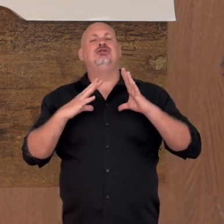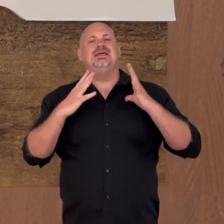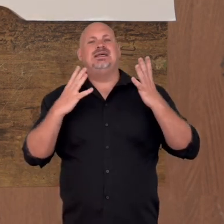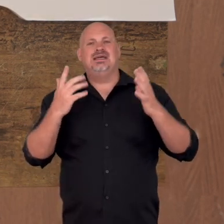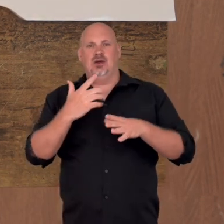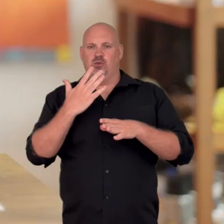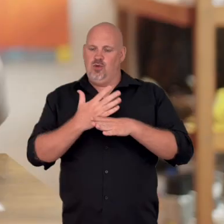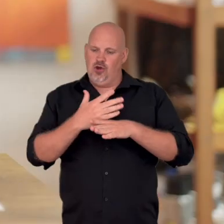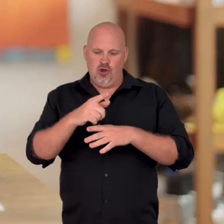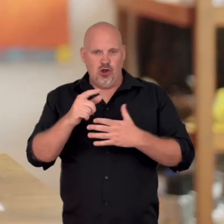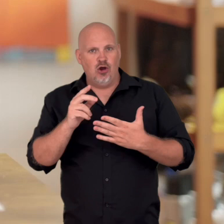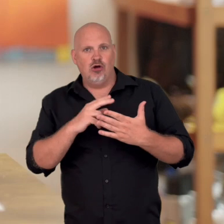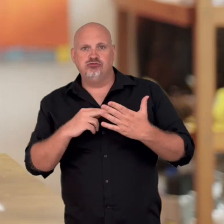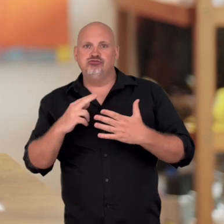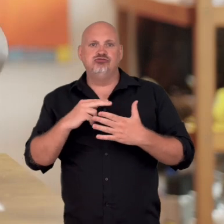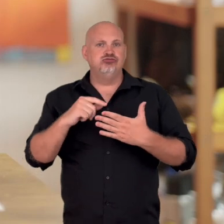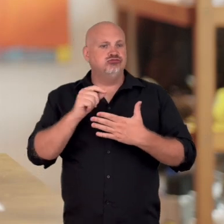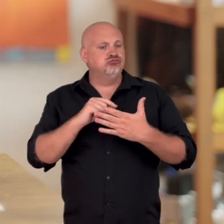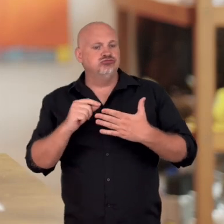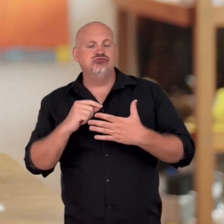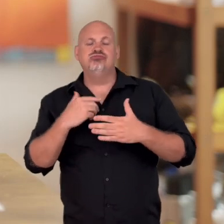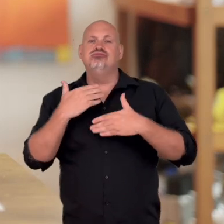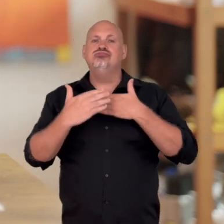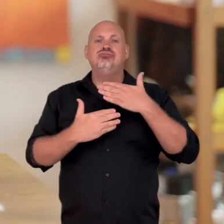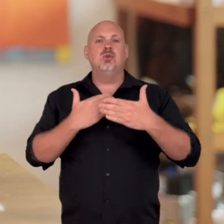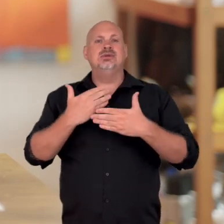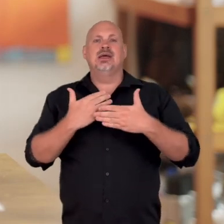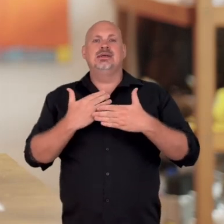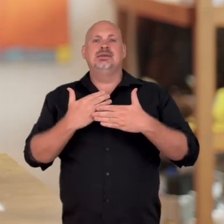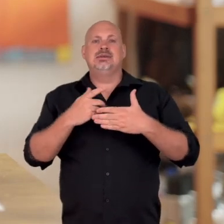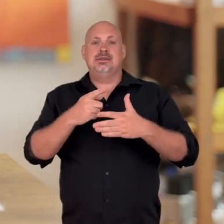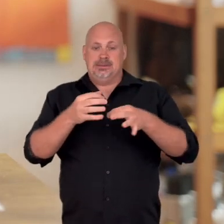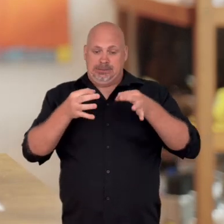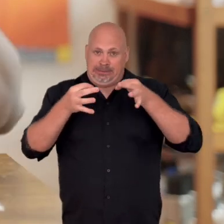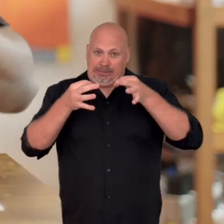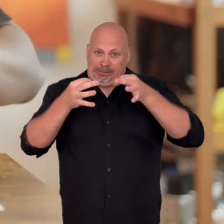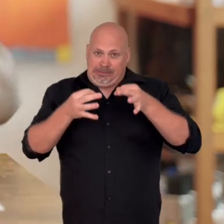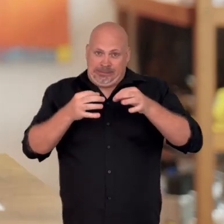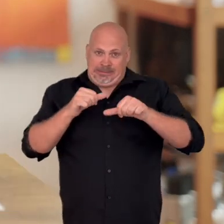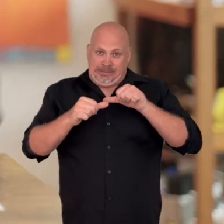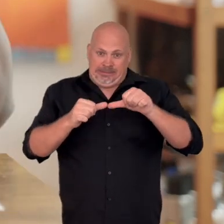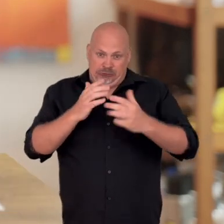um you don't have to do it exactly you don't have to do it realistically just have fun uh just want to show you how to use the paint